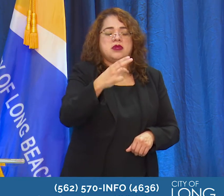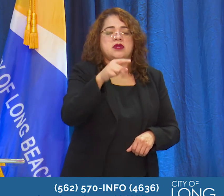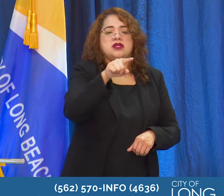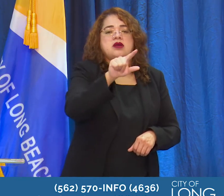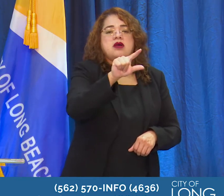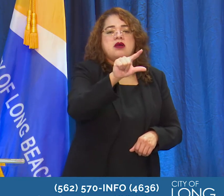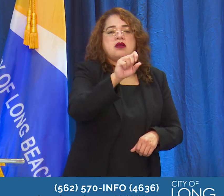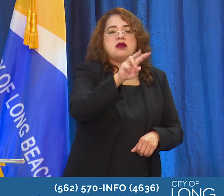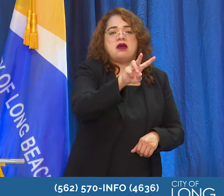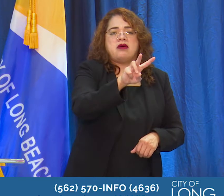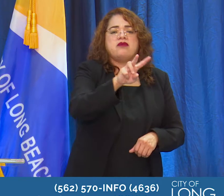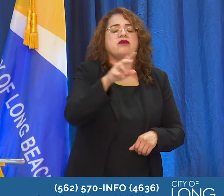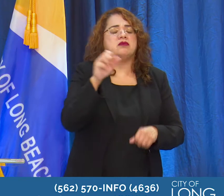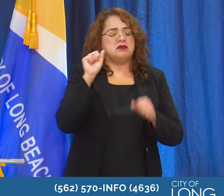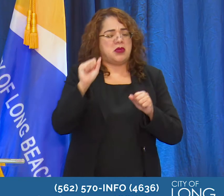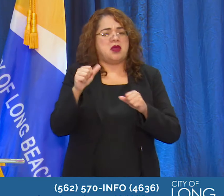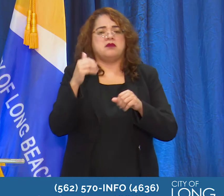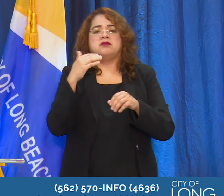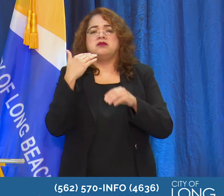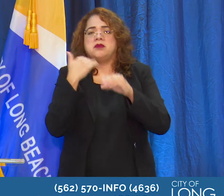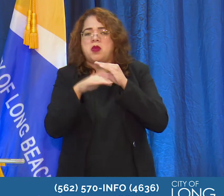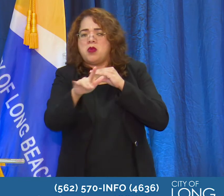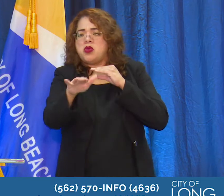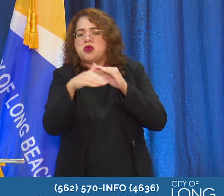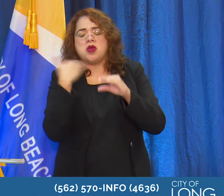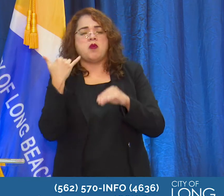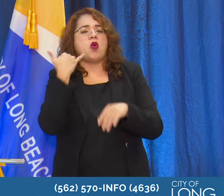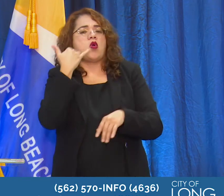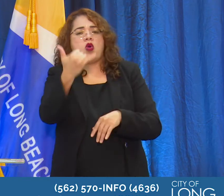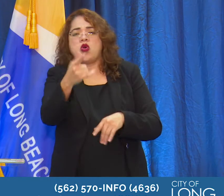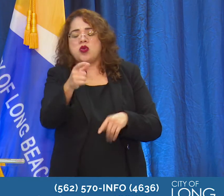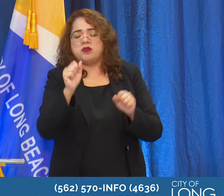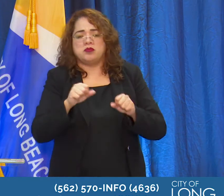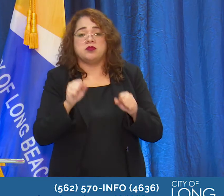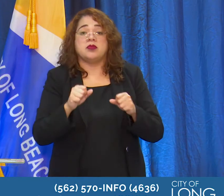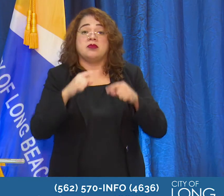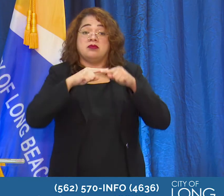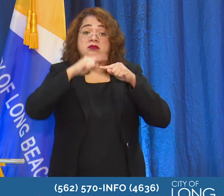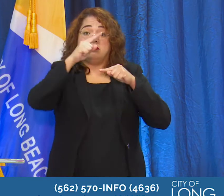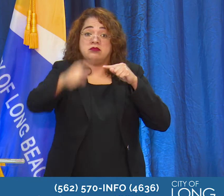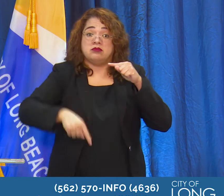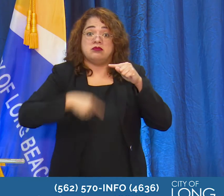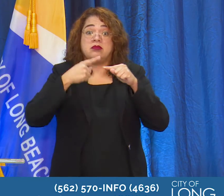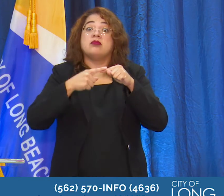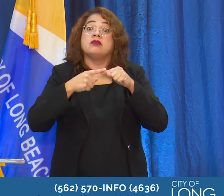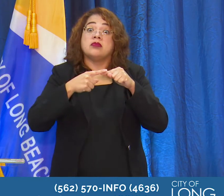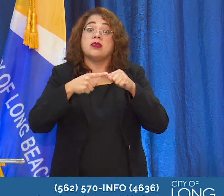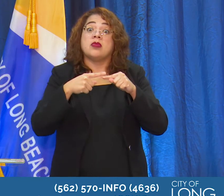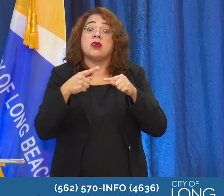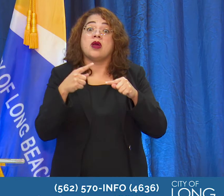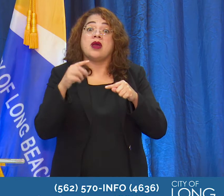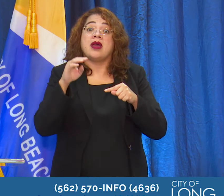Remember that Medi-Cal enrollment is all year long, and Covered California COVID-19 special enrollment